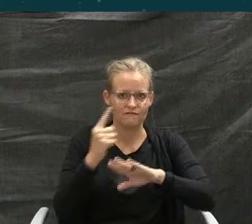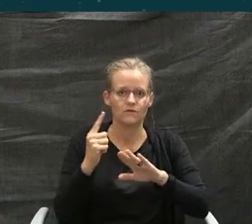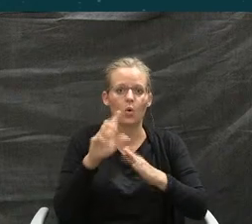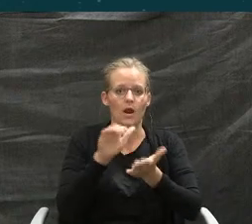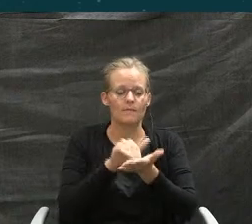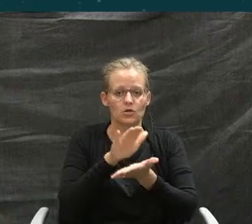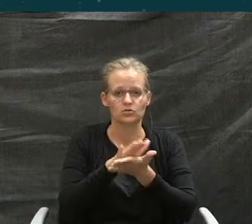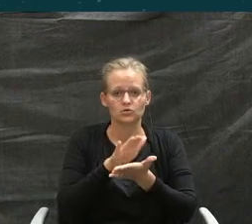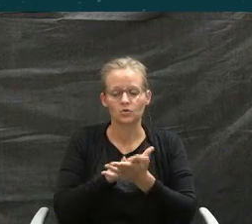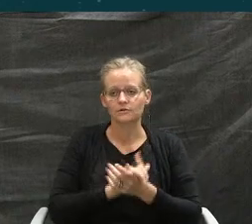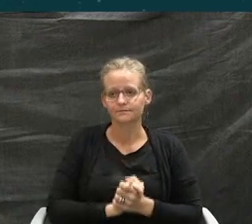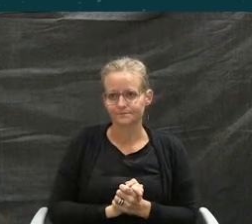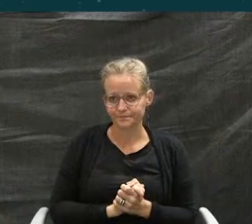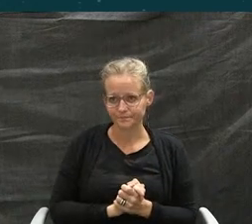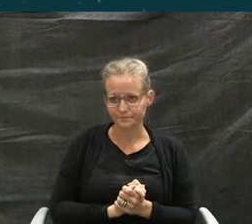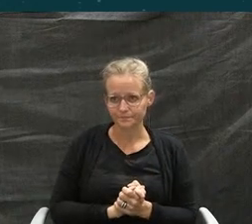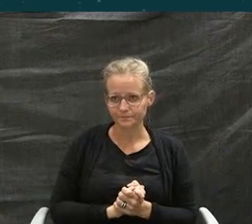OK, moving on to the high school.